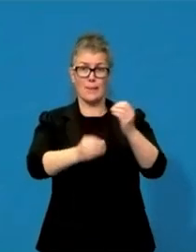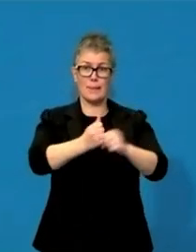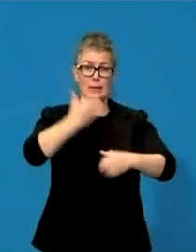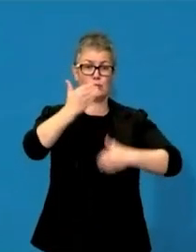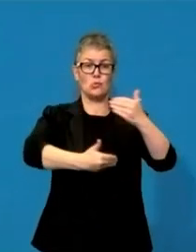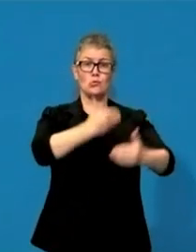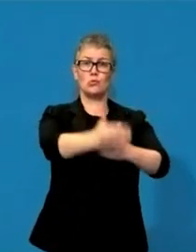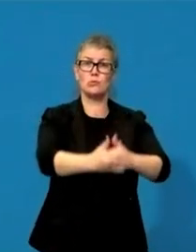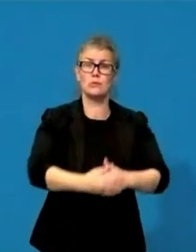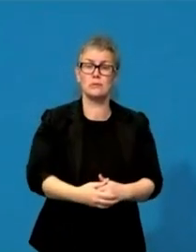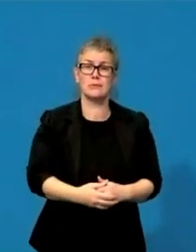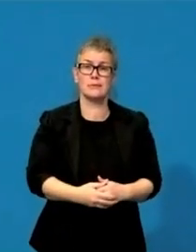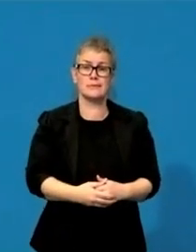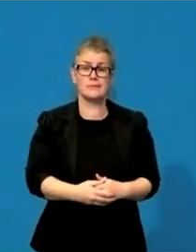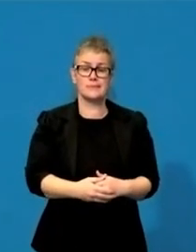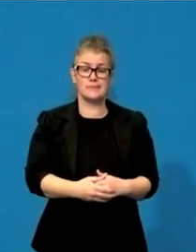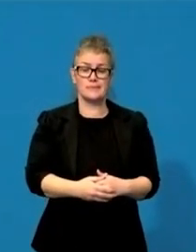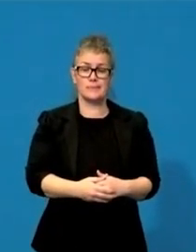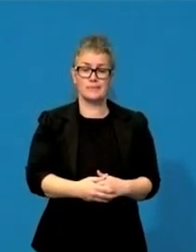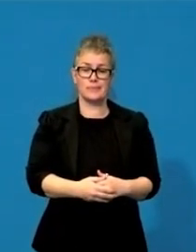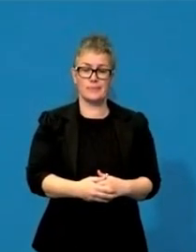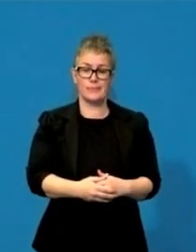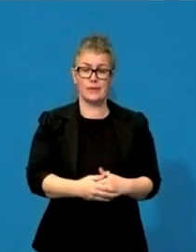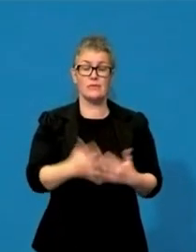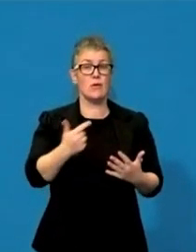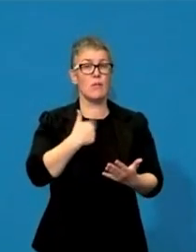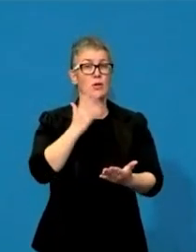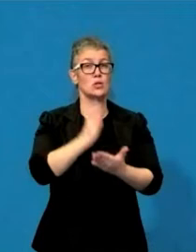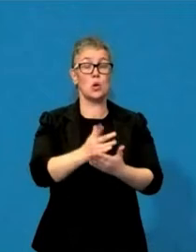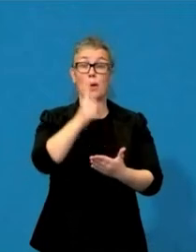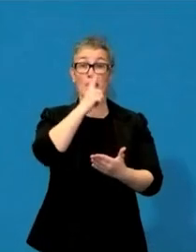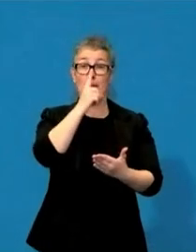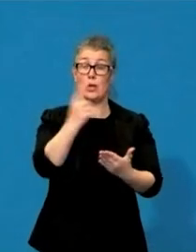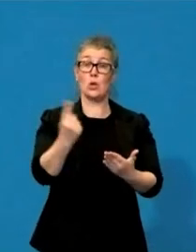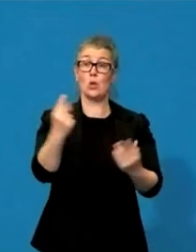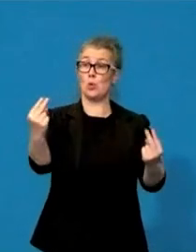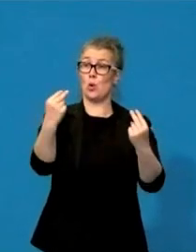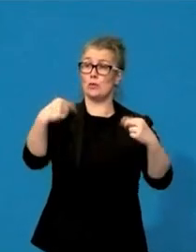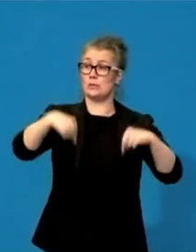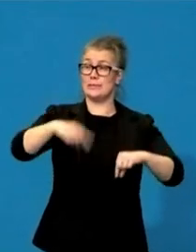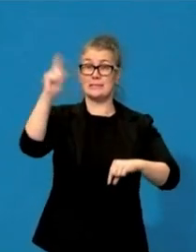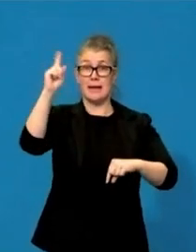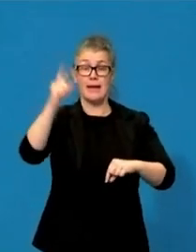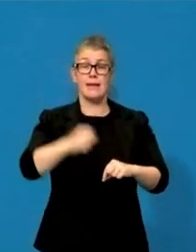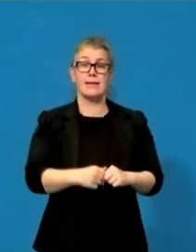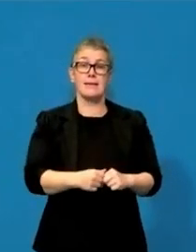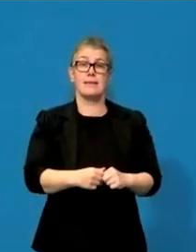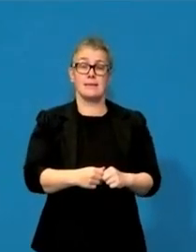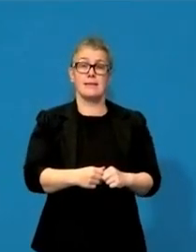So, I'm sure people across Australia listening to your evidence today are in no